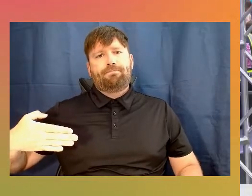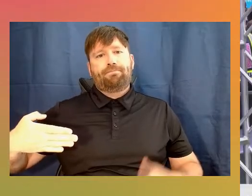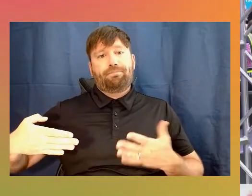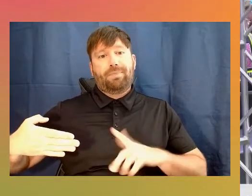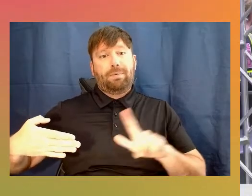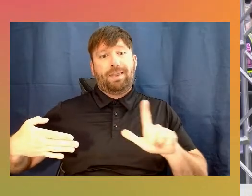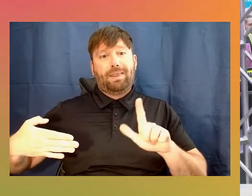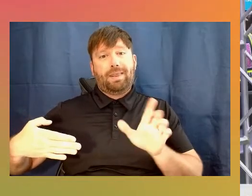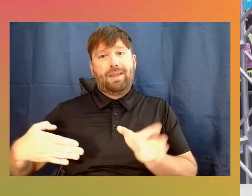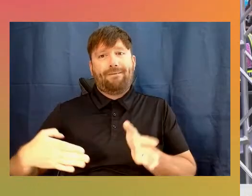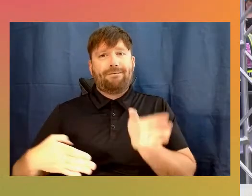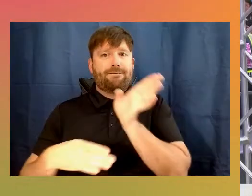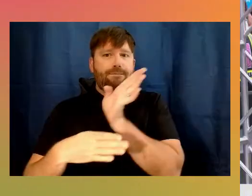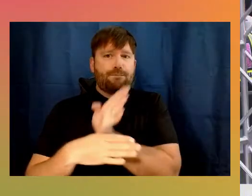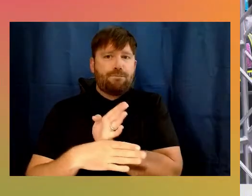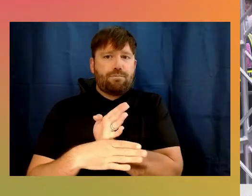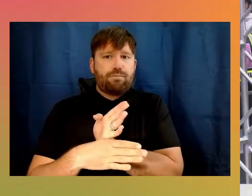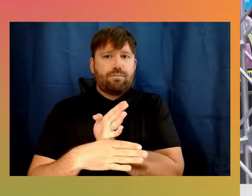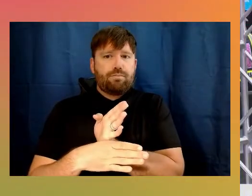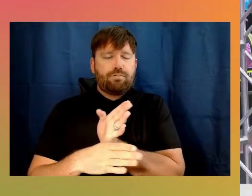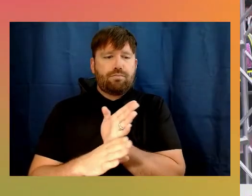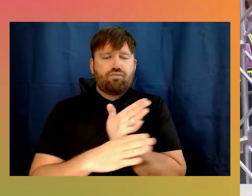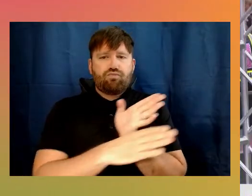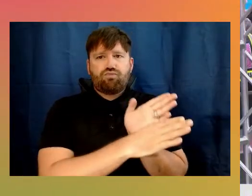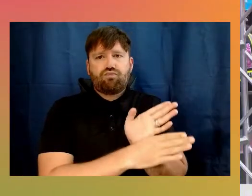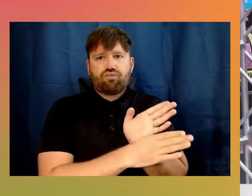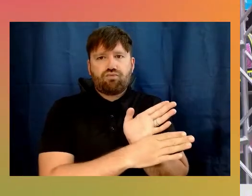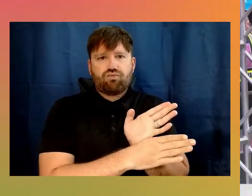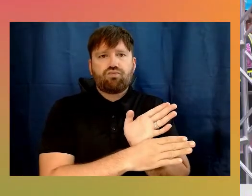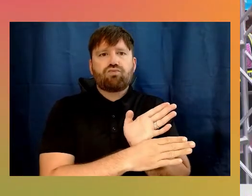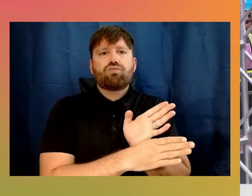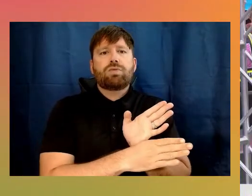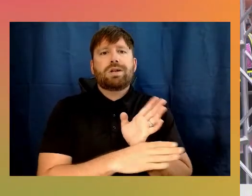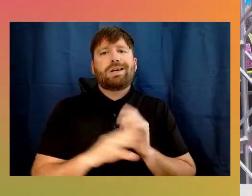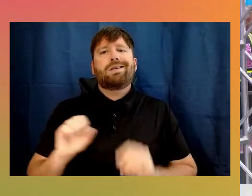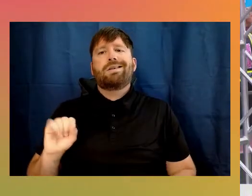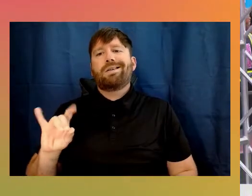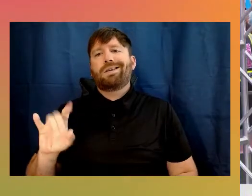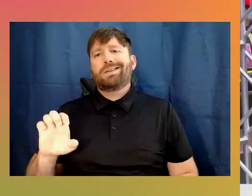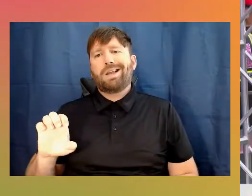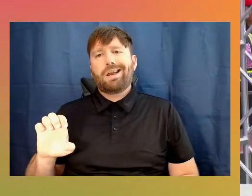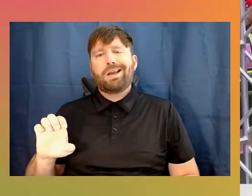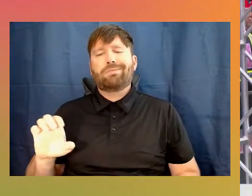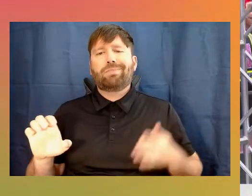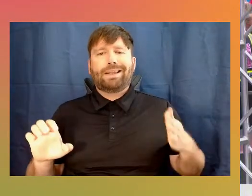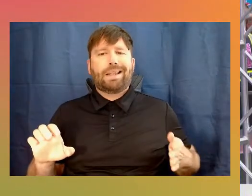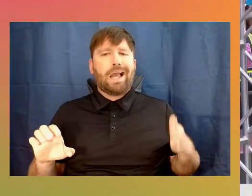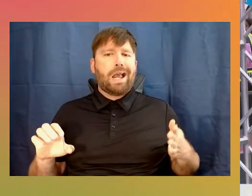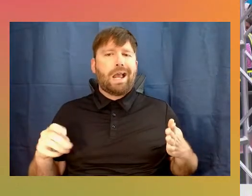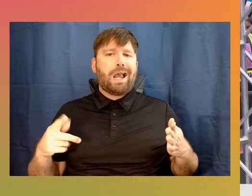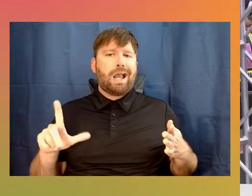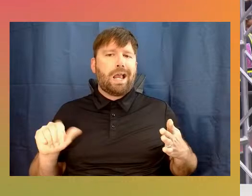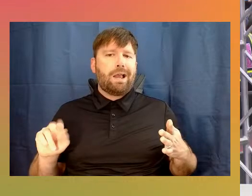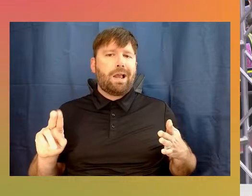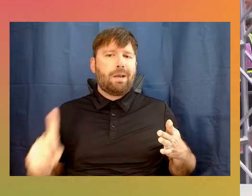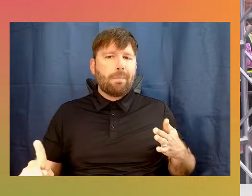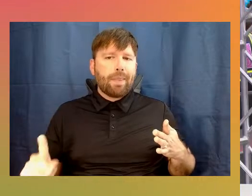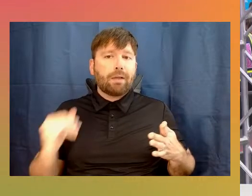FLEX THE RIGHT FOOT A LOT. START TO SHIFT ONTO THE OUTER EDGE OF THE RIGHT FOOT. MAYBE YOU STOCK THE LEFT FOOT ON TOP.